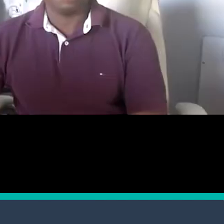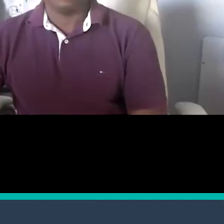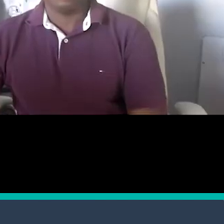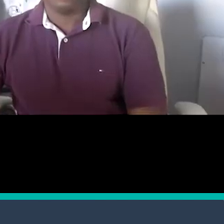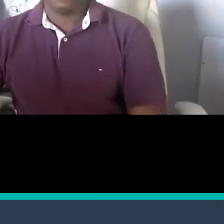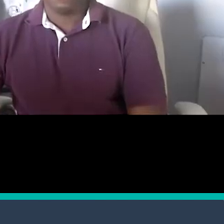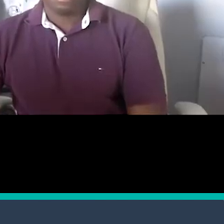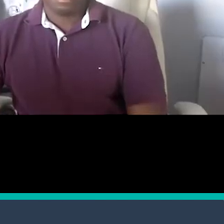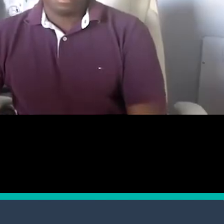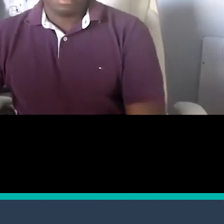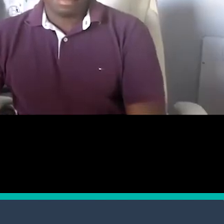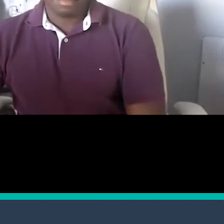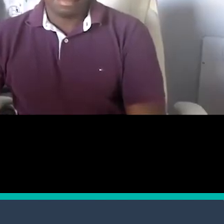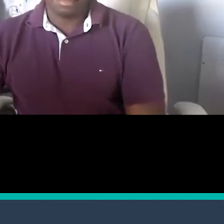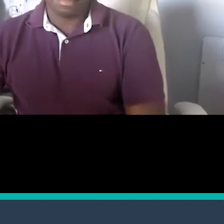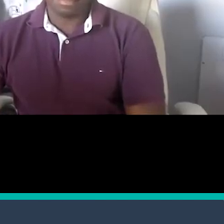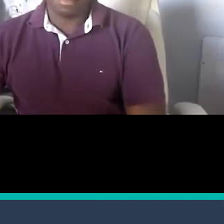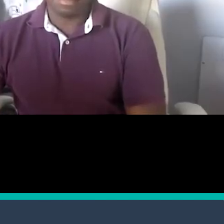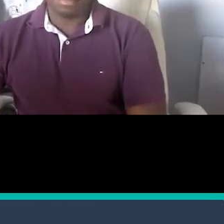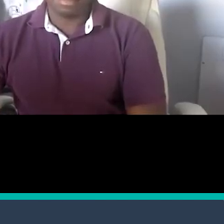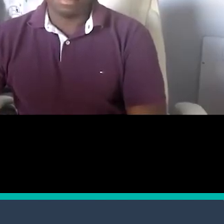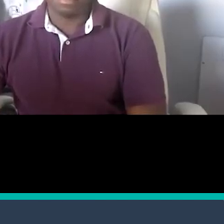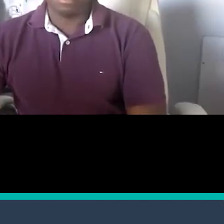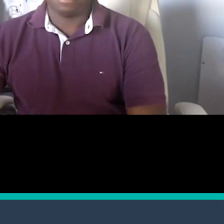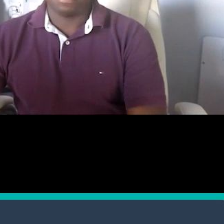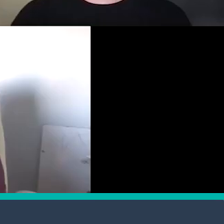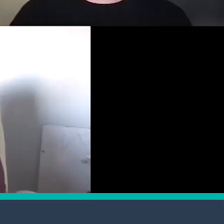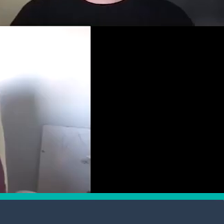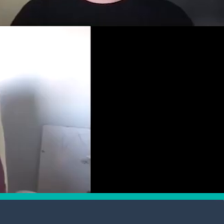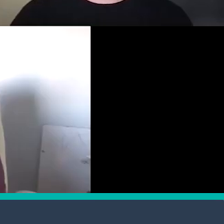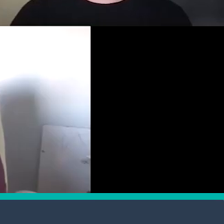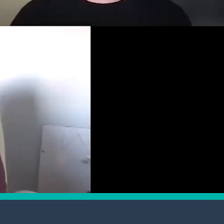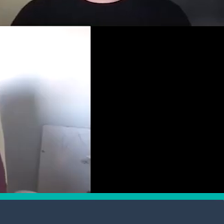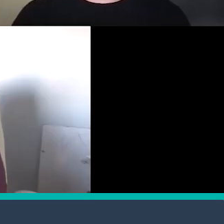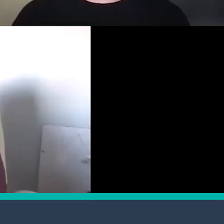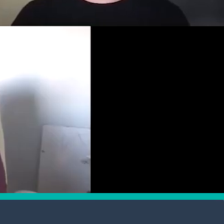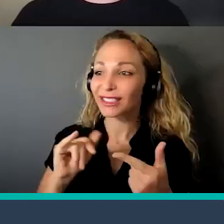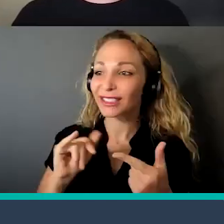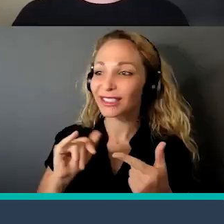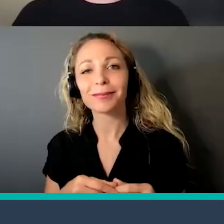ALL OF Y'ALL GET UP HERE AND SHOW YOUR PRETTY FACES. GREAT JOB.